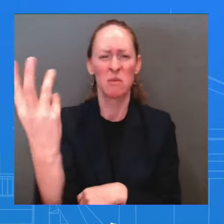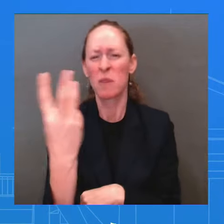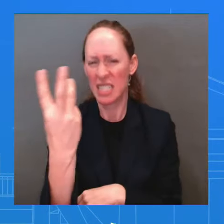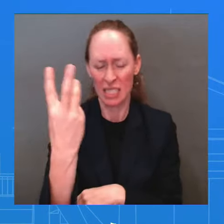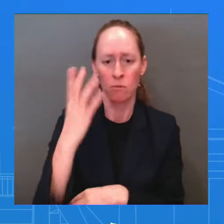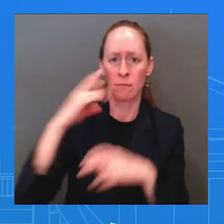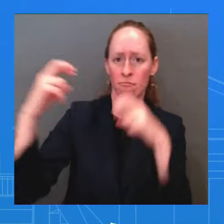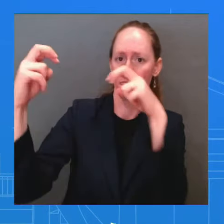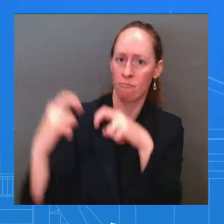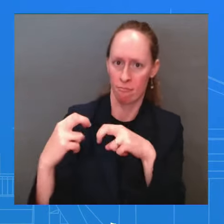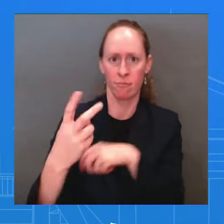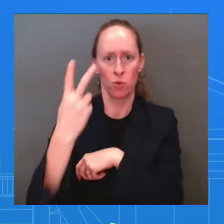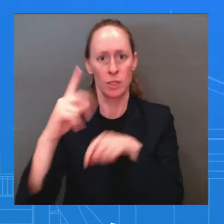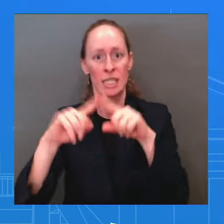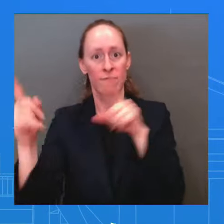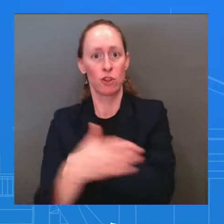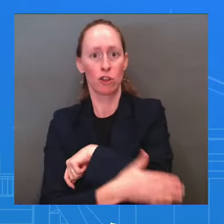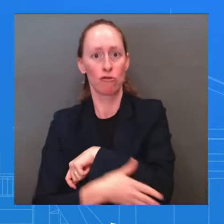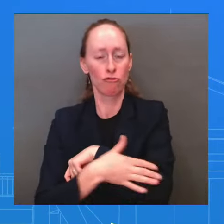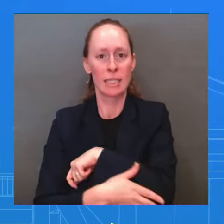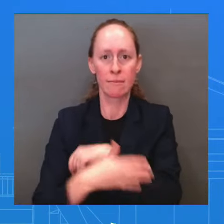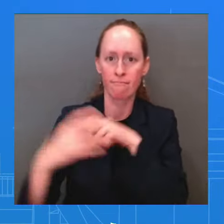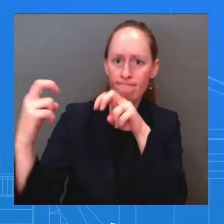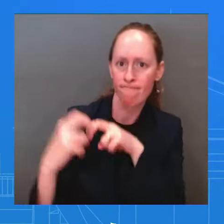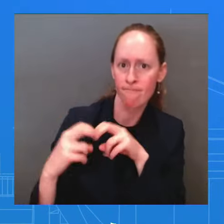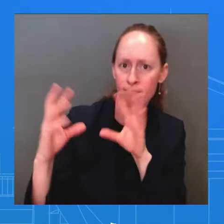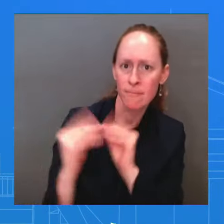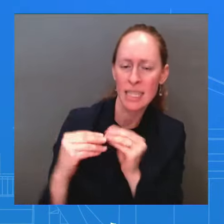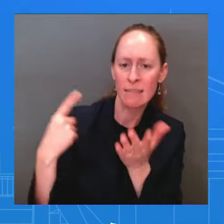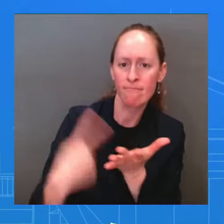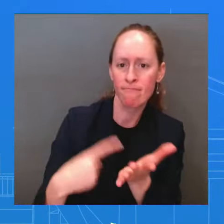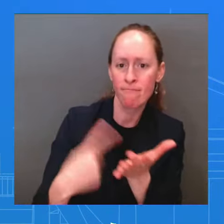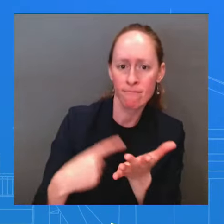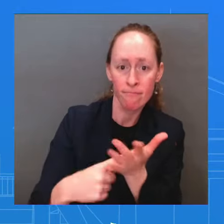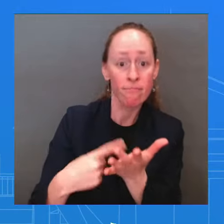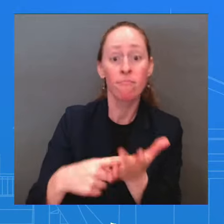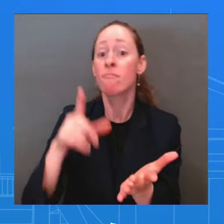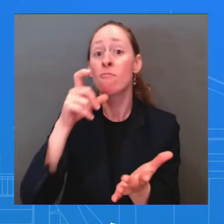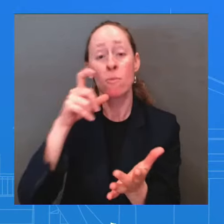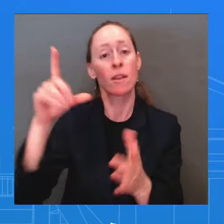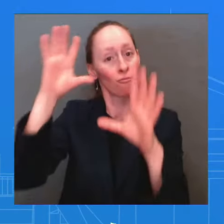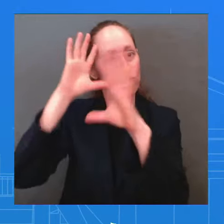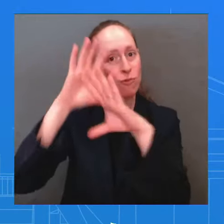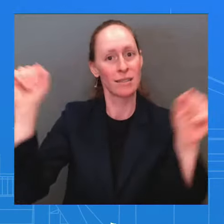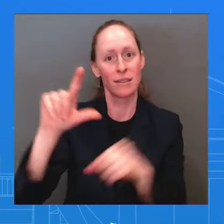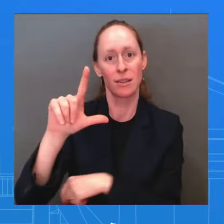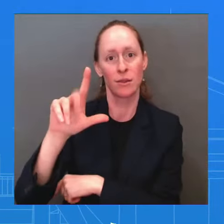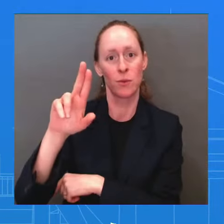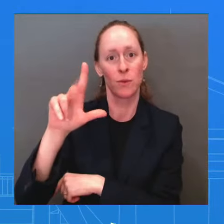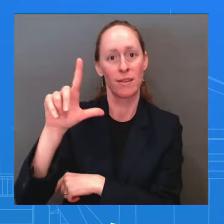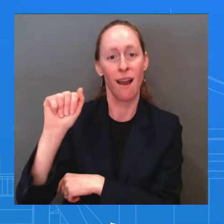as well as join him in an event with labor leaders from Brazil and the United States to highlight the central and critical role